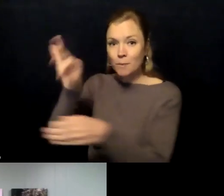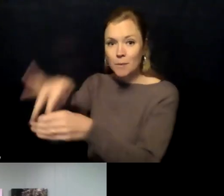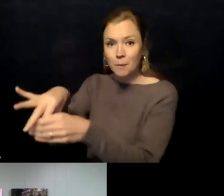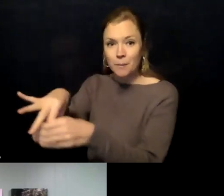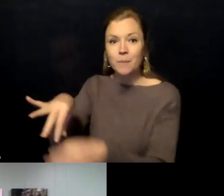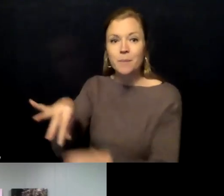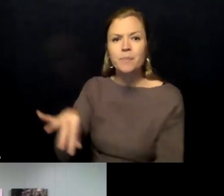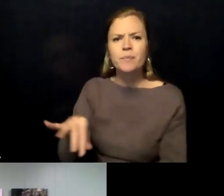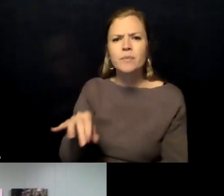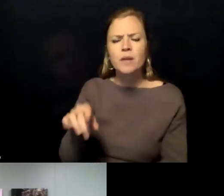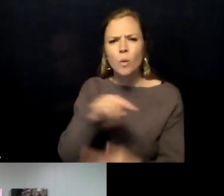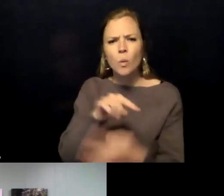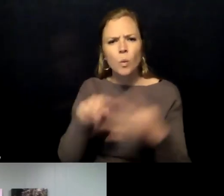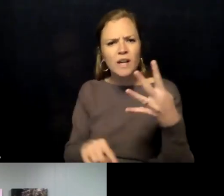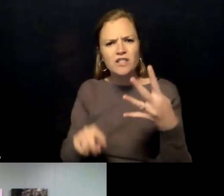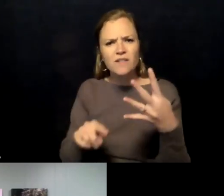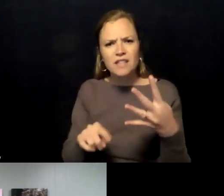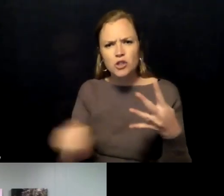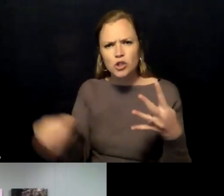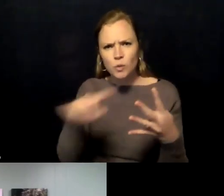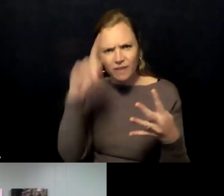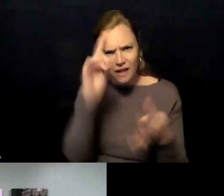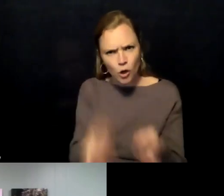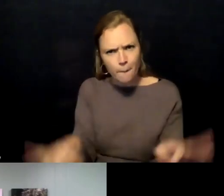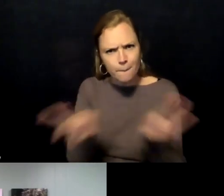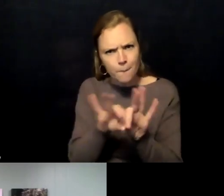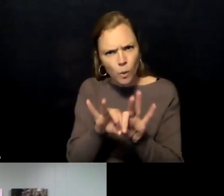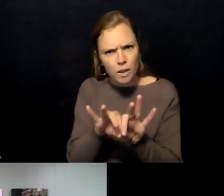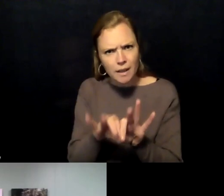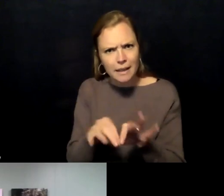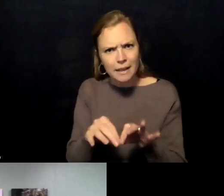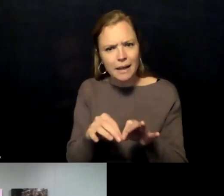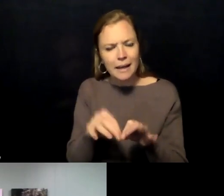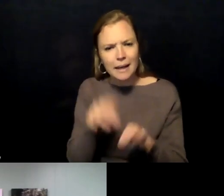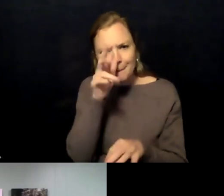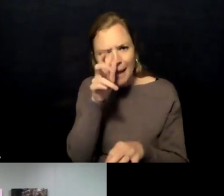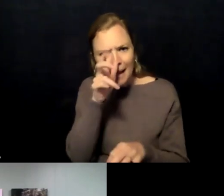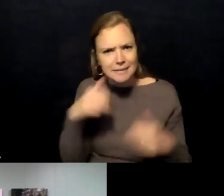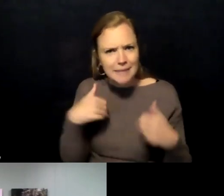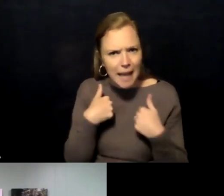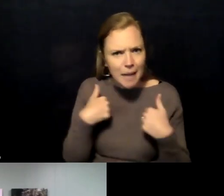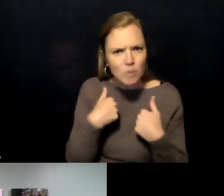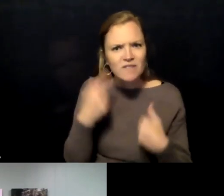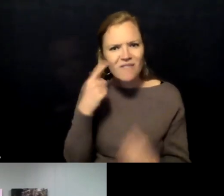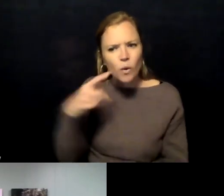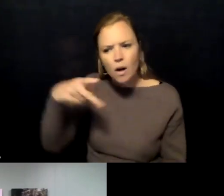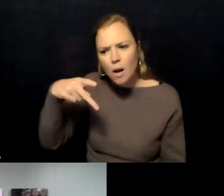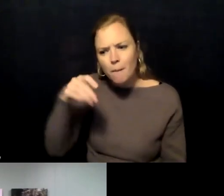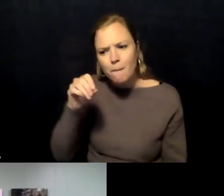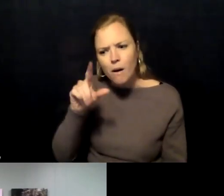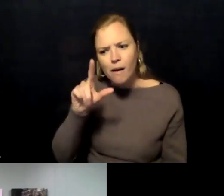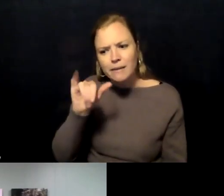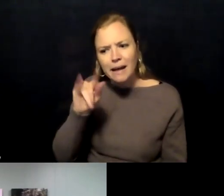following do you think are important? Pollinators, bees, bats,